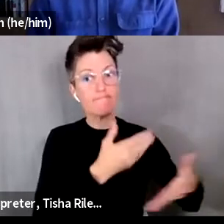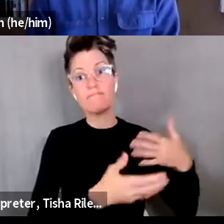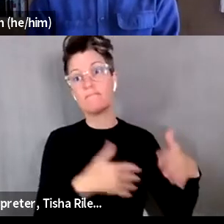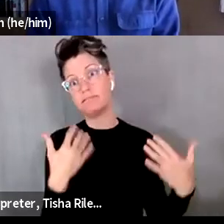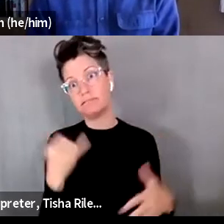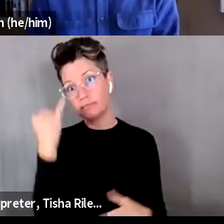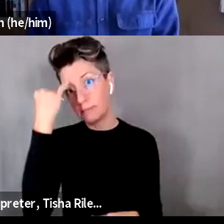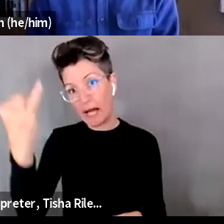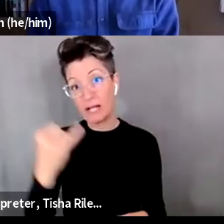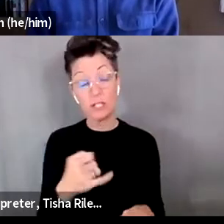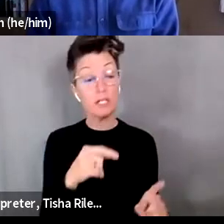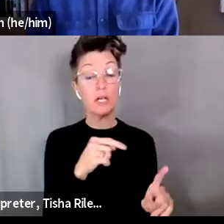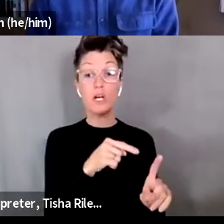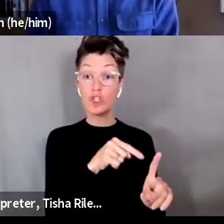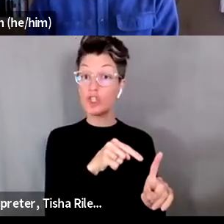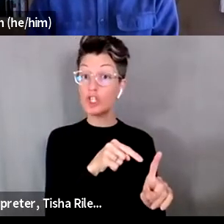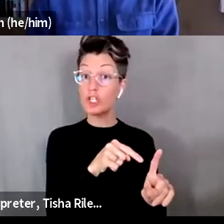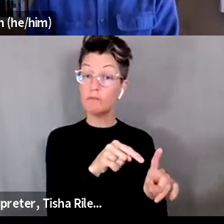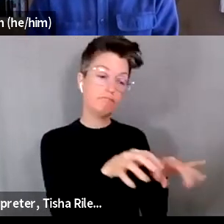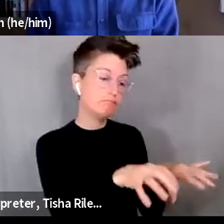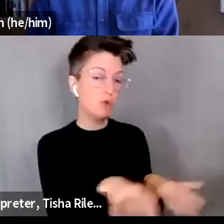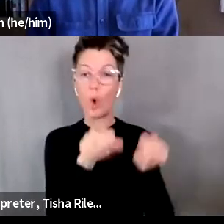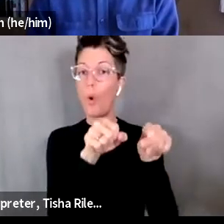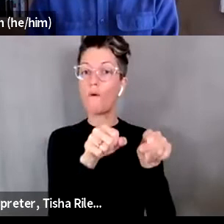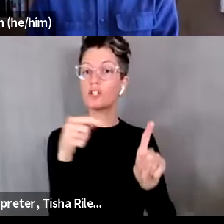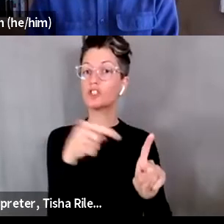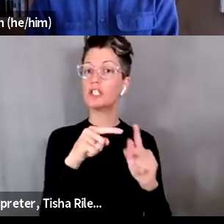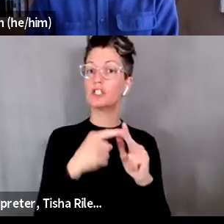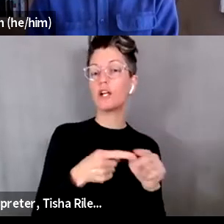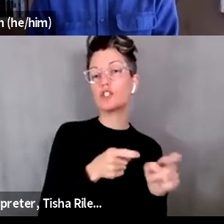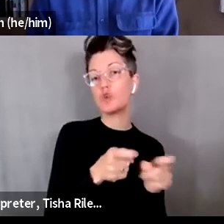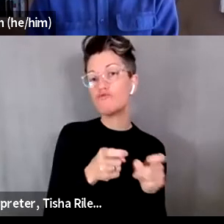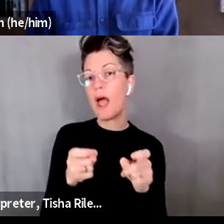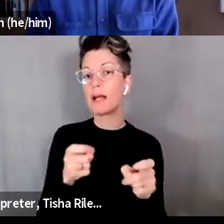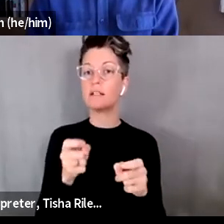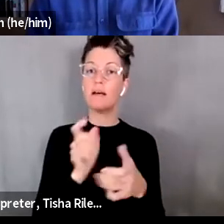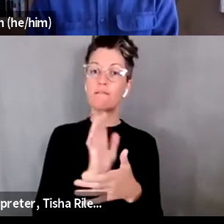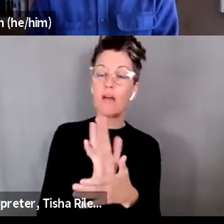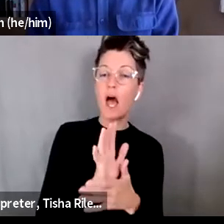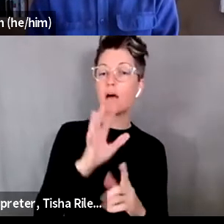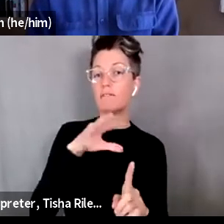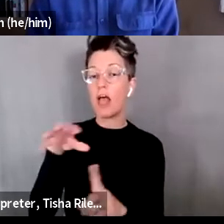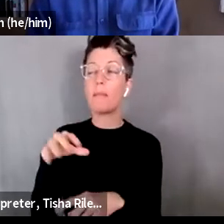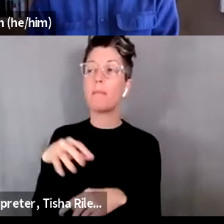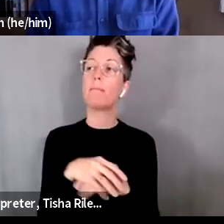she kind of took over, and she directed the film for as long as she could, you know, and, and calling people and pulling people together.